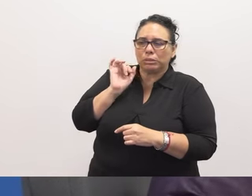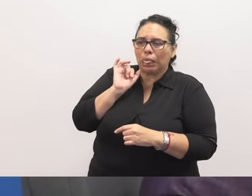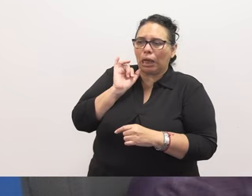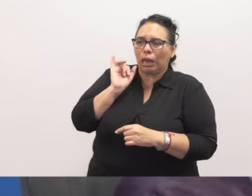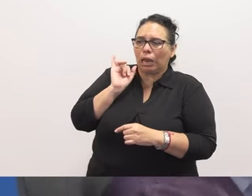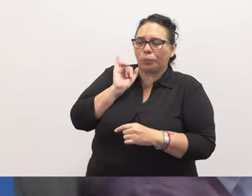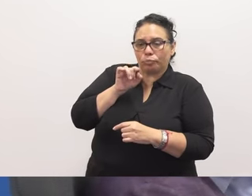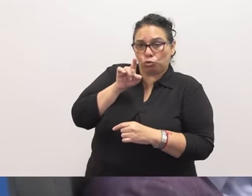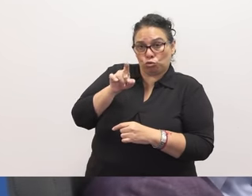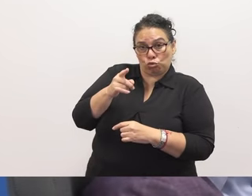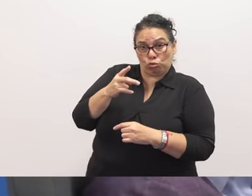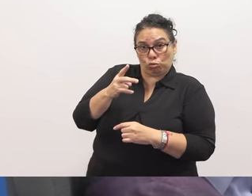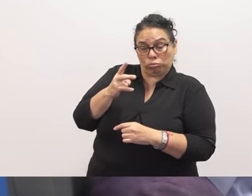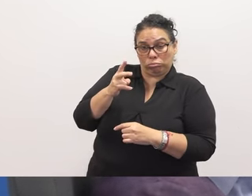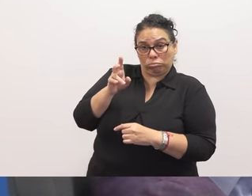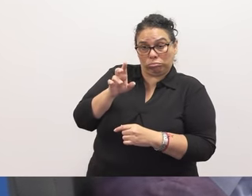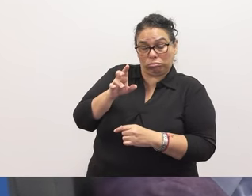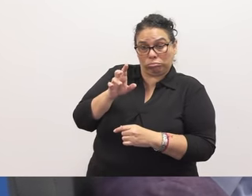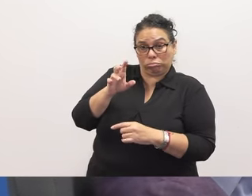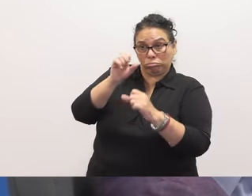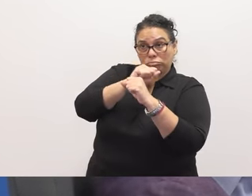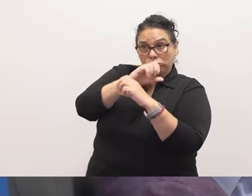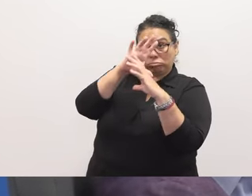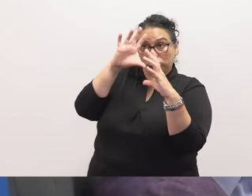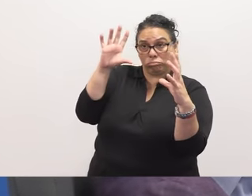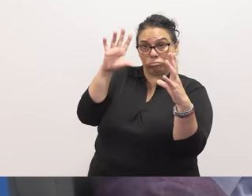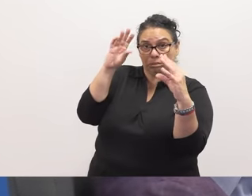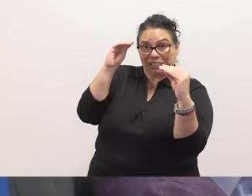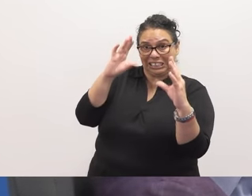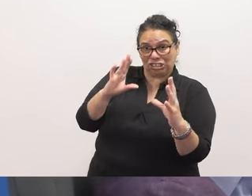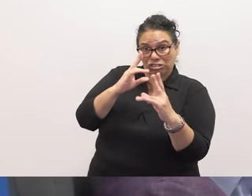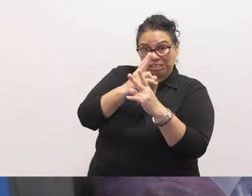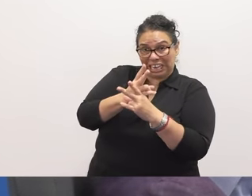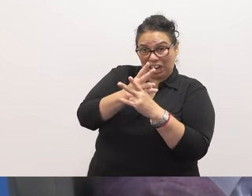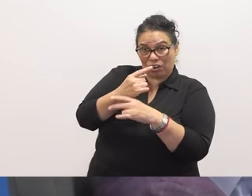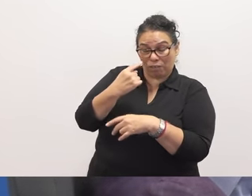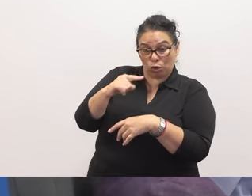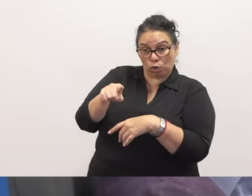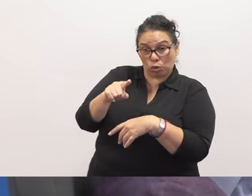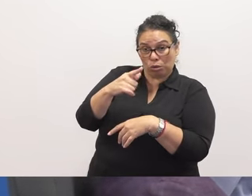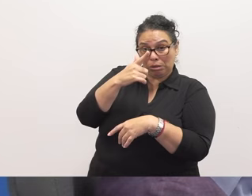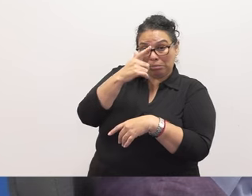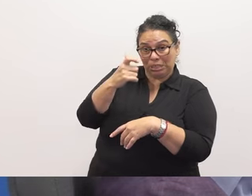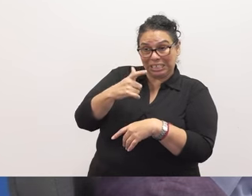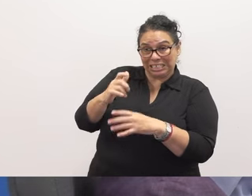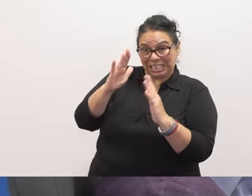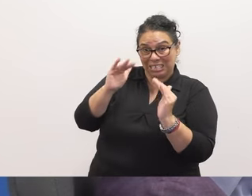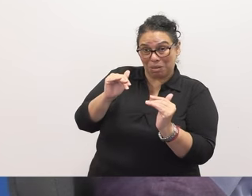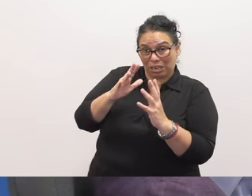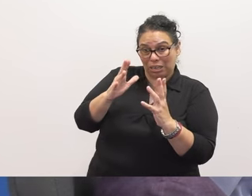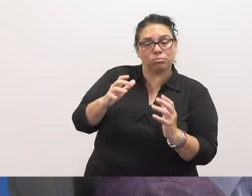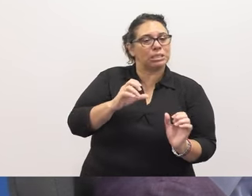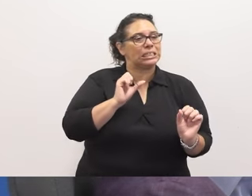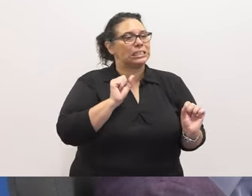as a way of the teachers caring for you. [Winston] Yes, ma'am. [Diana Craighead] Because they expect a lot? [Winston] Yes, ma'am.